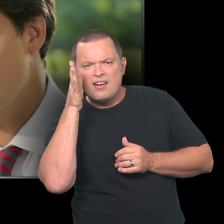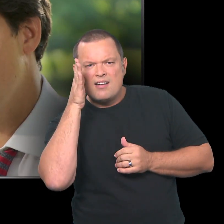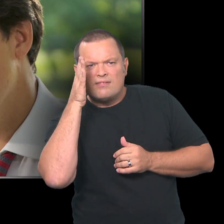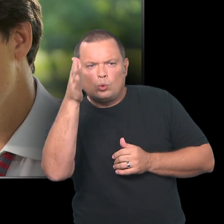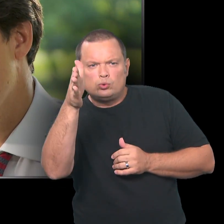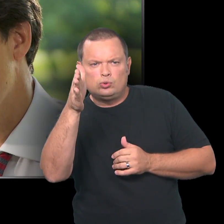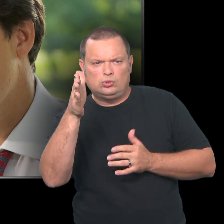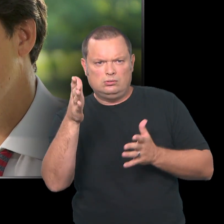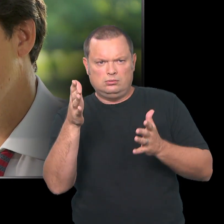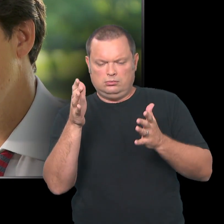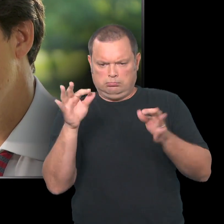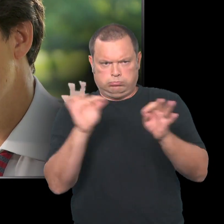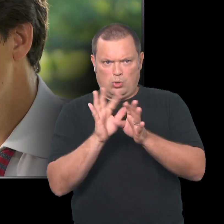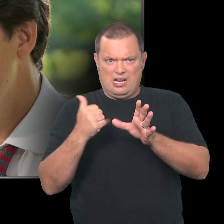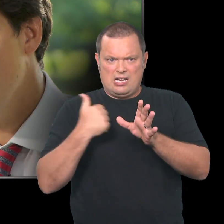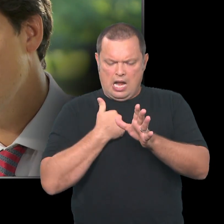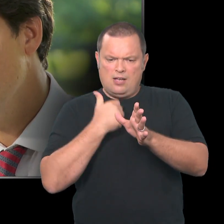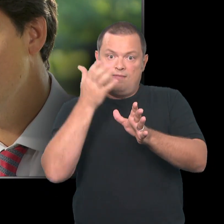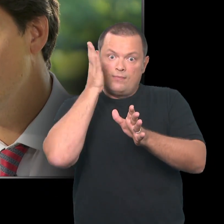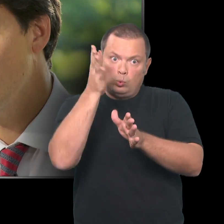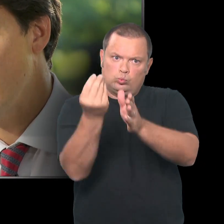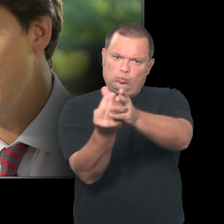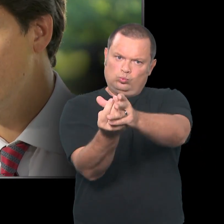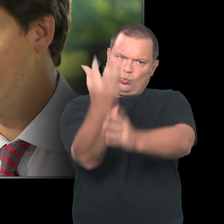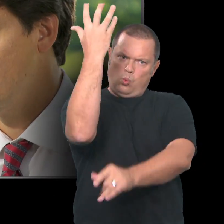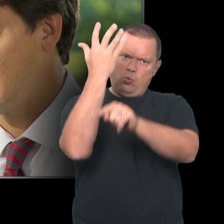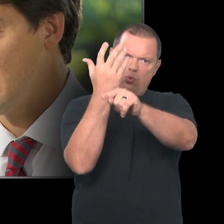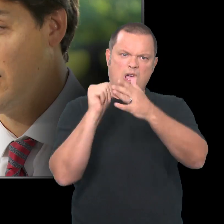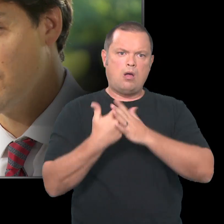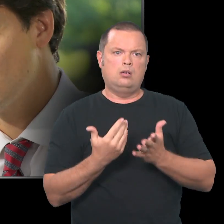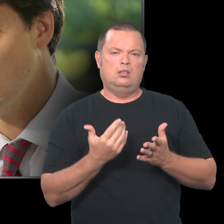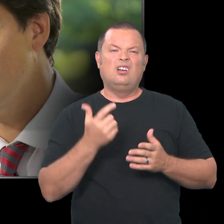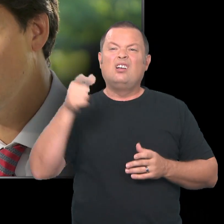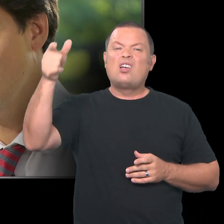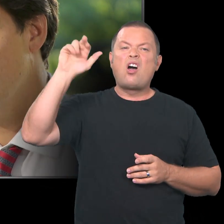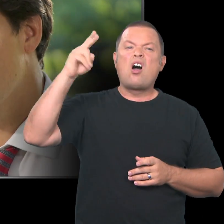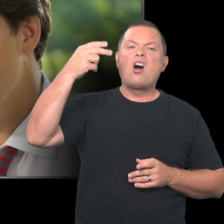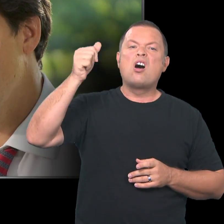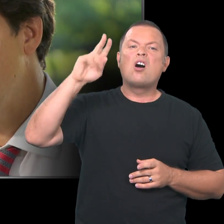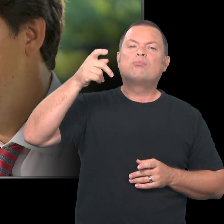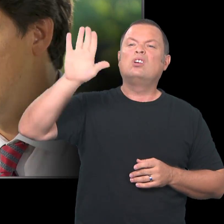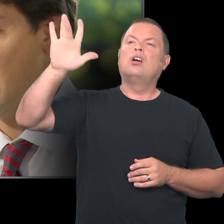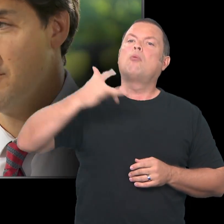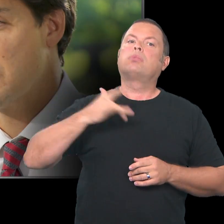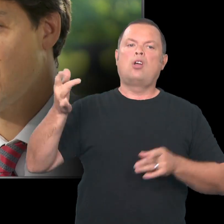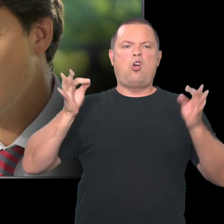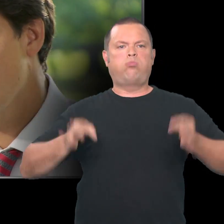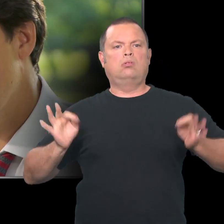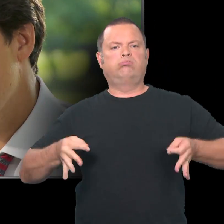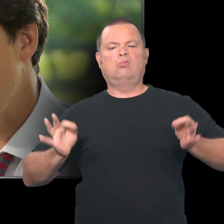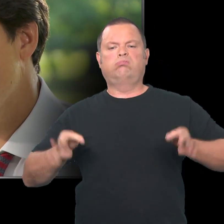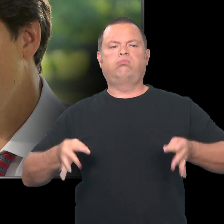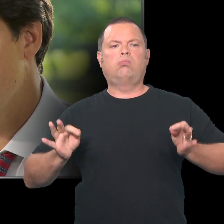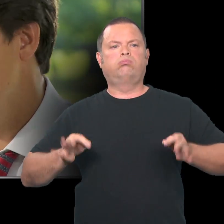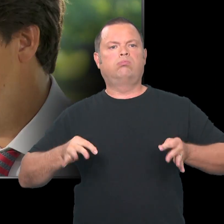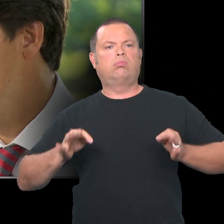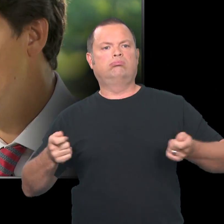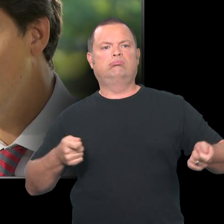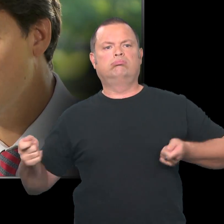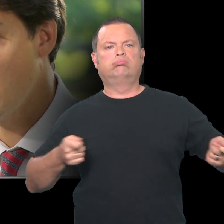But in order to build the kind of prosperous future that this country needs, we need to move away from the kind of solo leadership